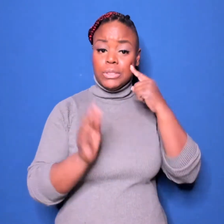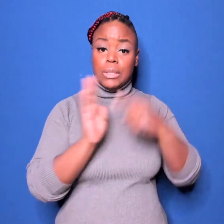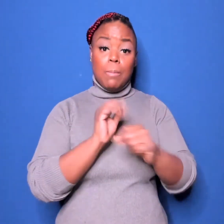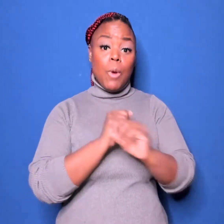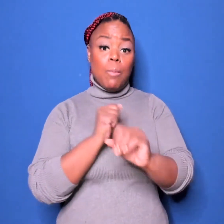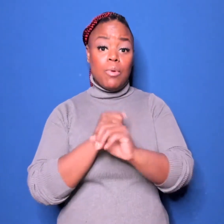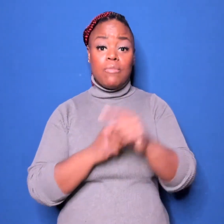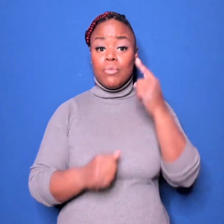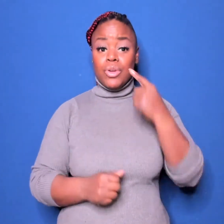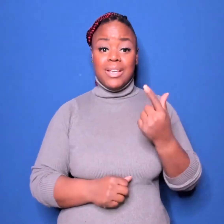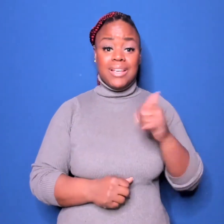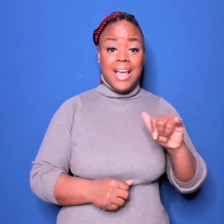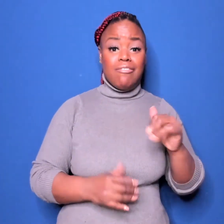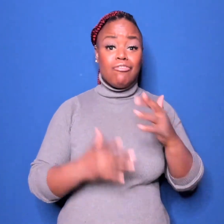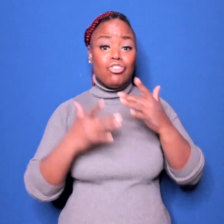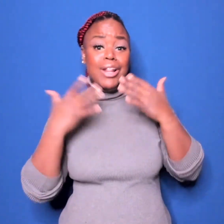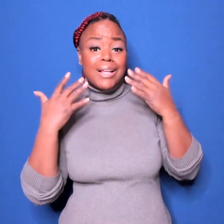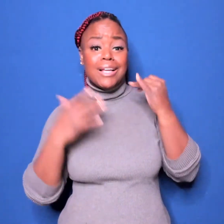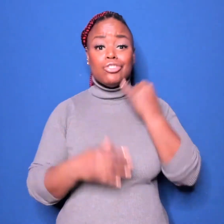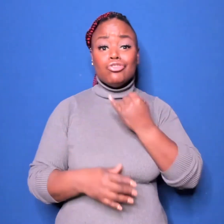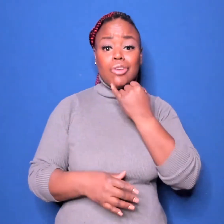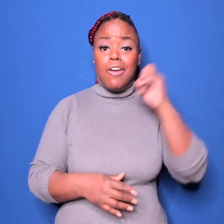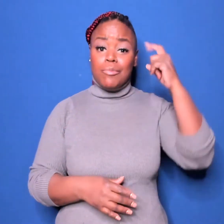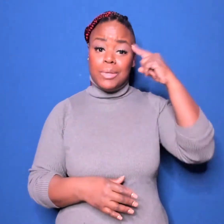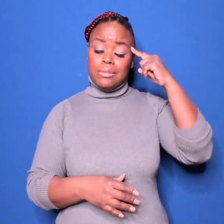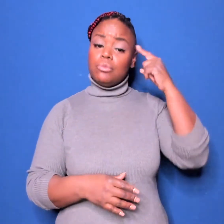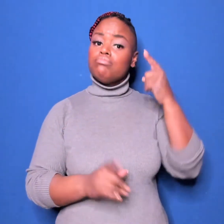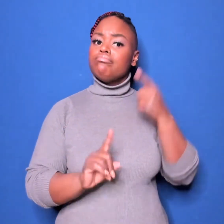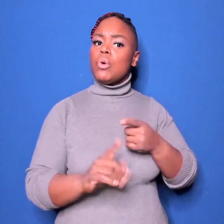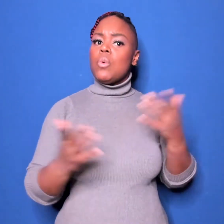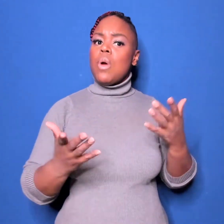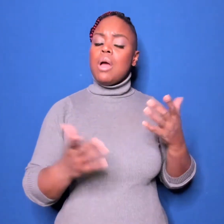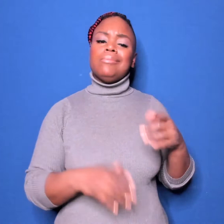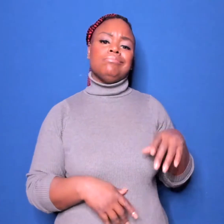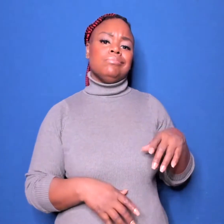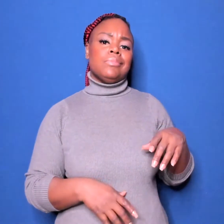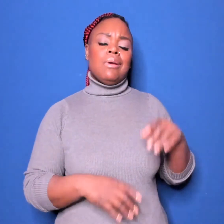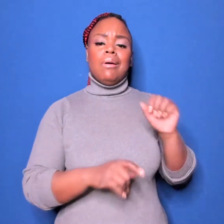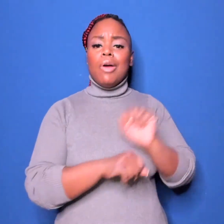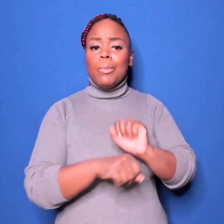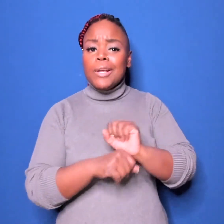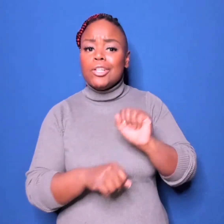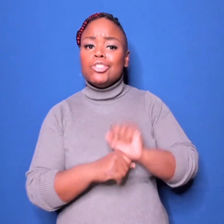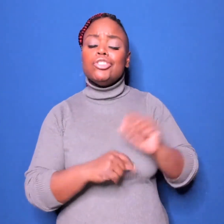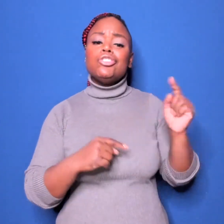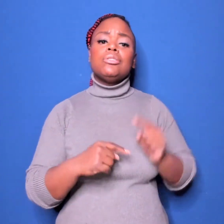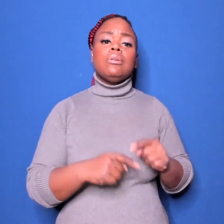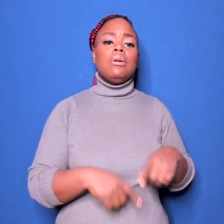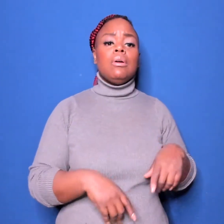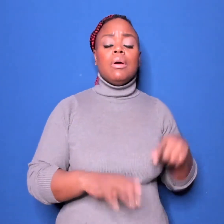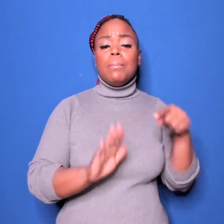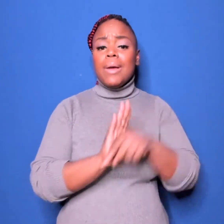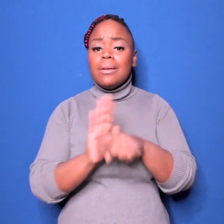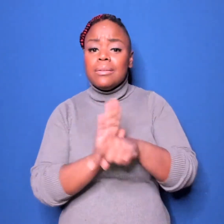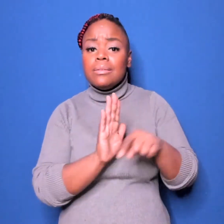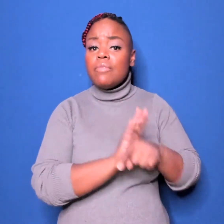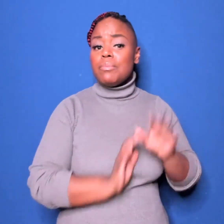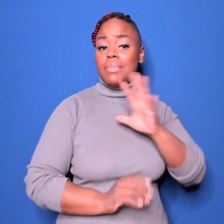i.e. promoting the gay-friendliness of the Israeli government in order to downplay the occupation and mass murder